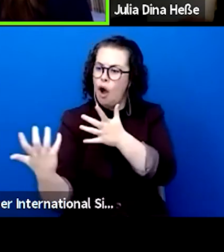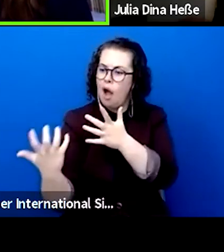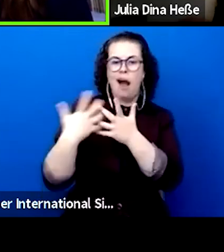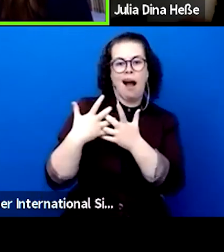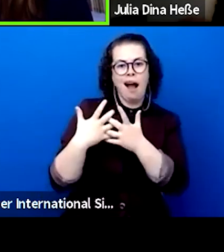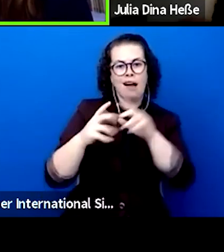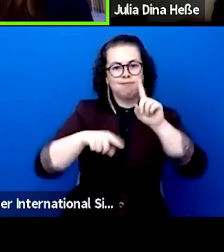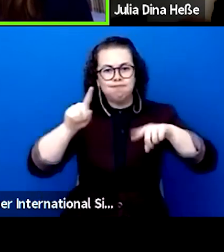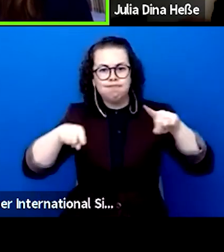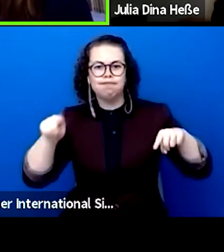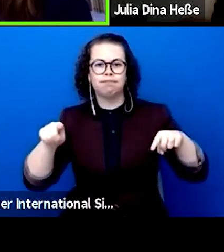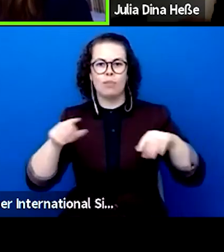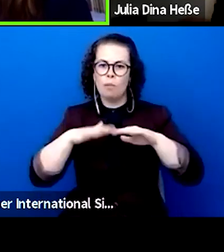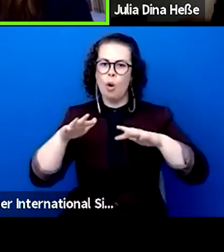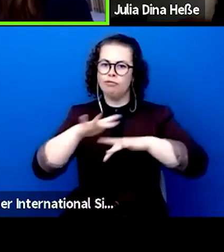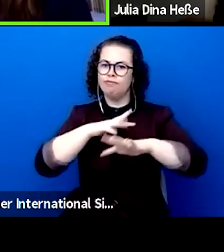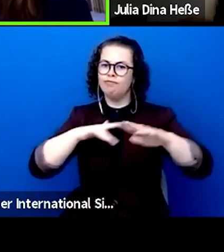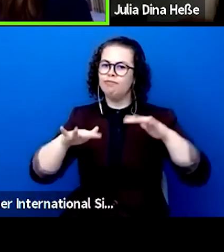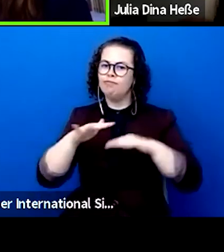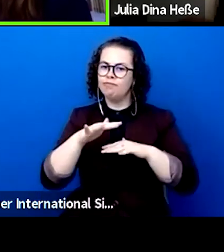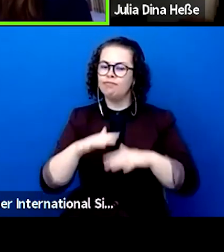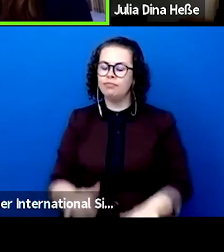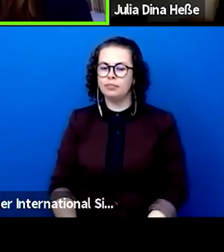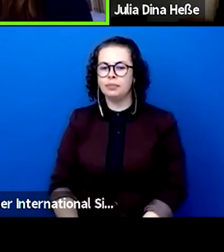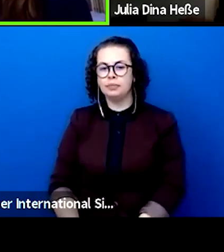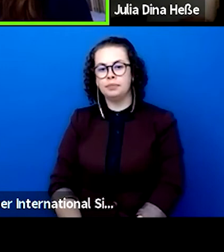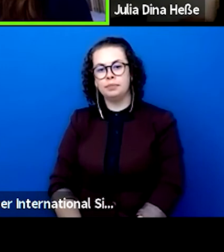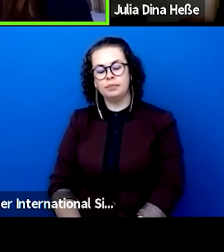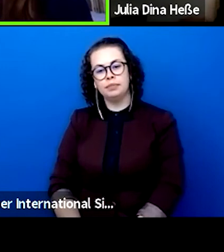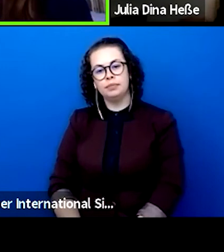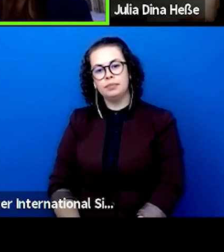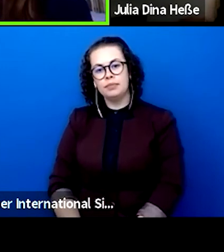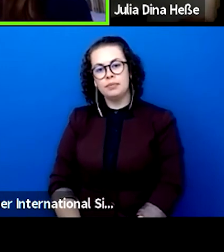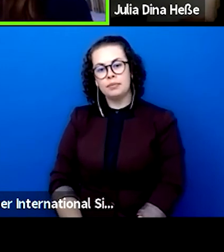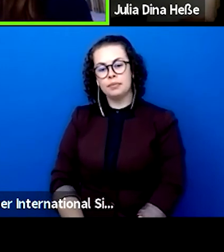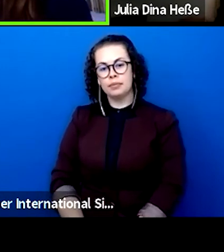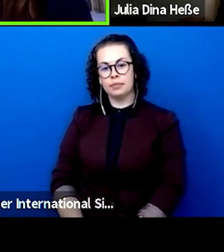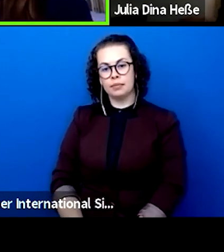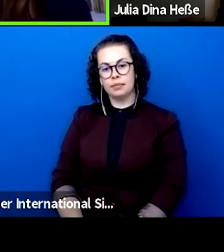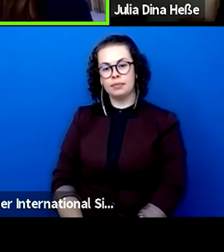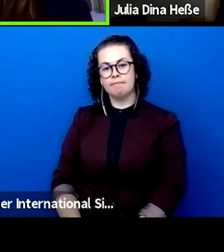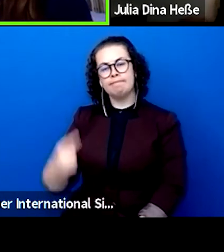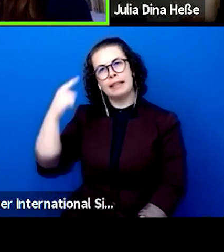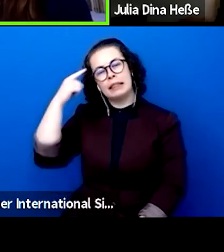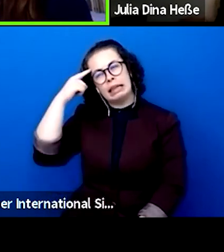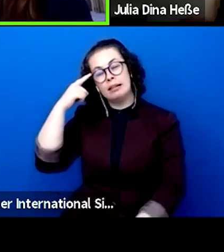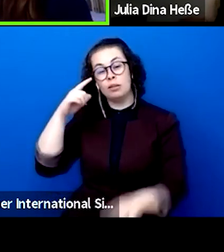are you know particular ways of doing things around the world that can act as,